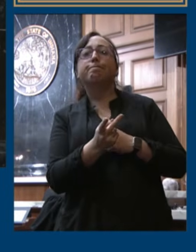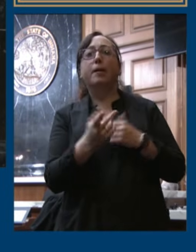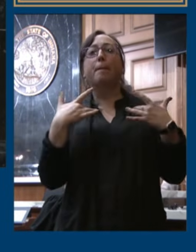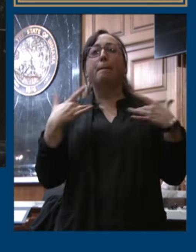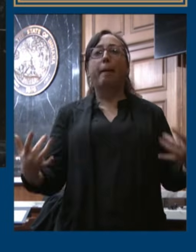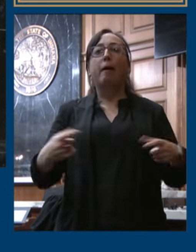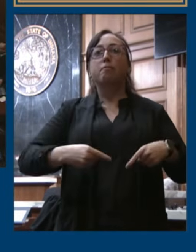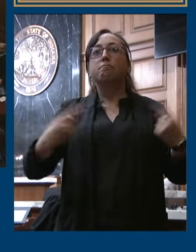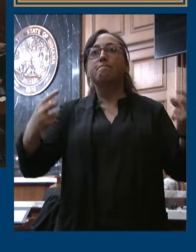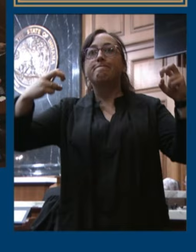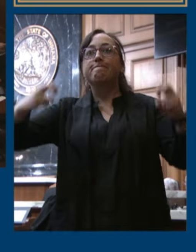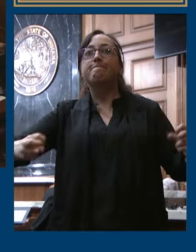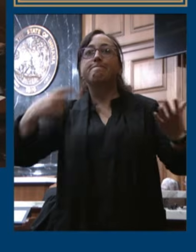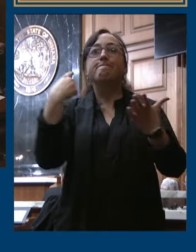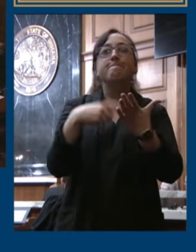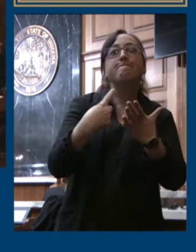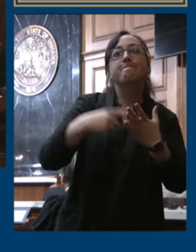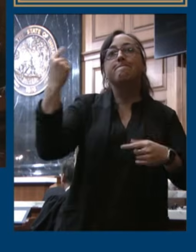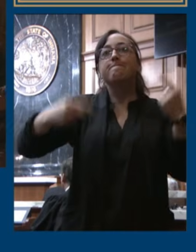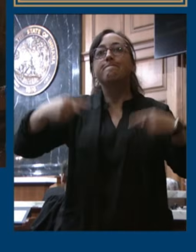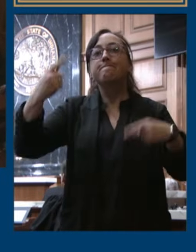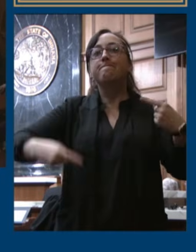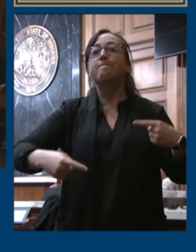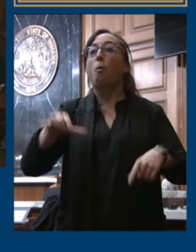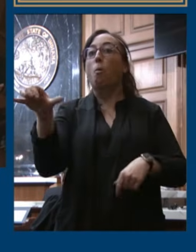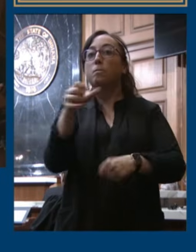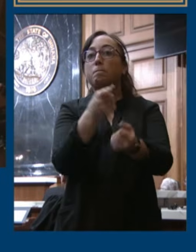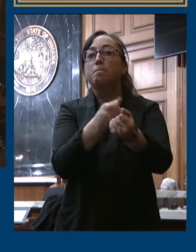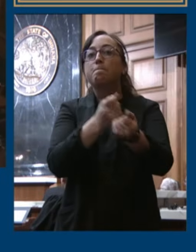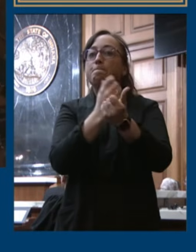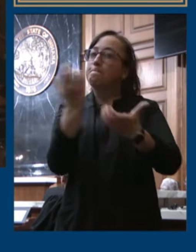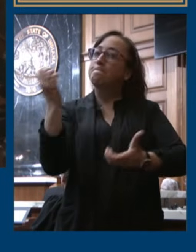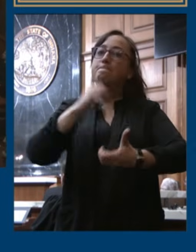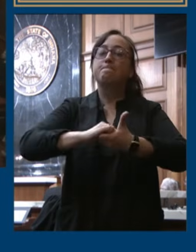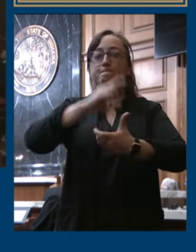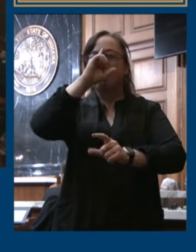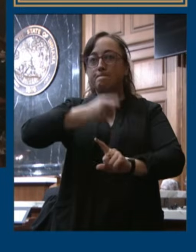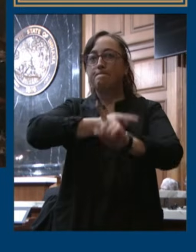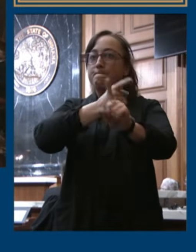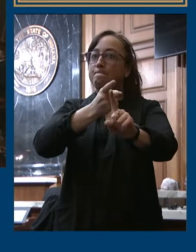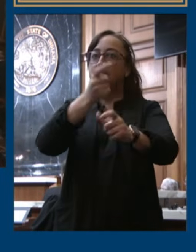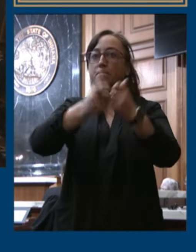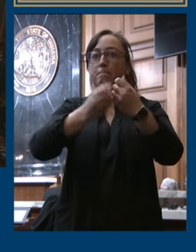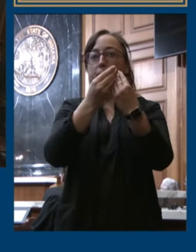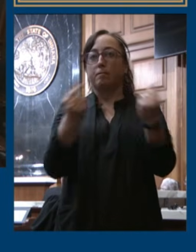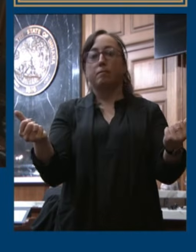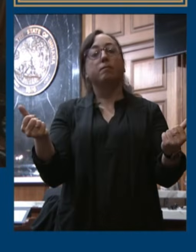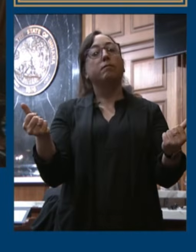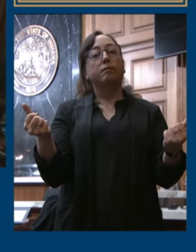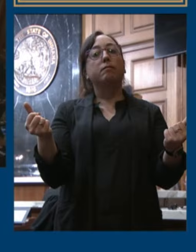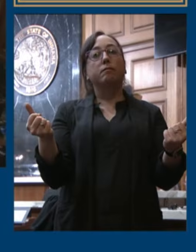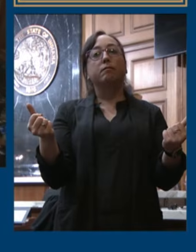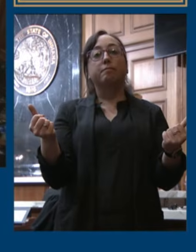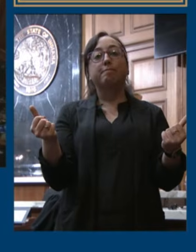WHILE THESE PUBLIC SERVANTS SIT ON OPPOSITE SIDES OF THE COURTROOM AS RIVALS, THEY ARE ALSO ALLIES IN THEIR SHARED DUTY TO RESOLVE DISPUTES UNDER THE RULE OF LAW.